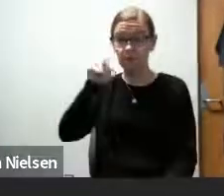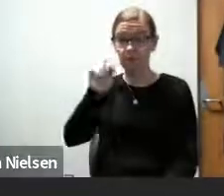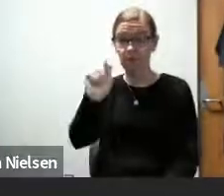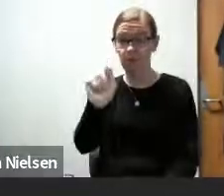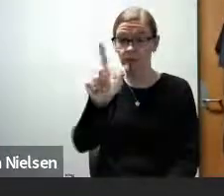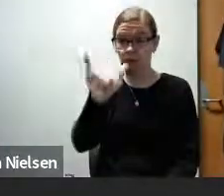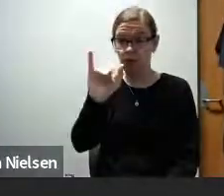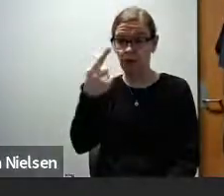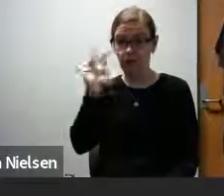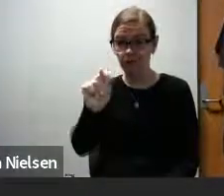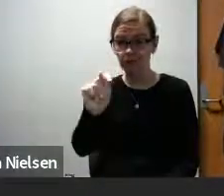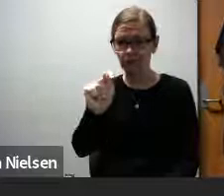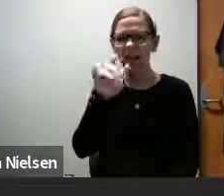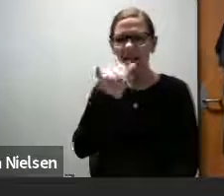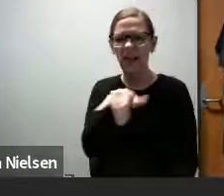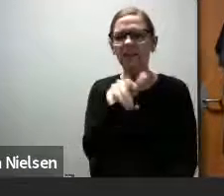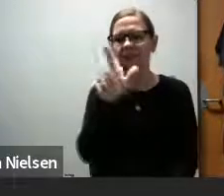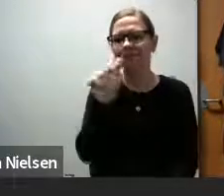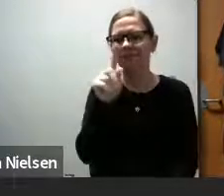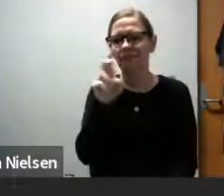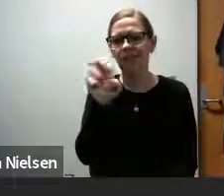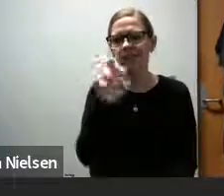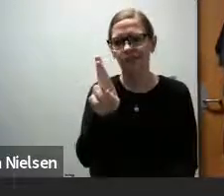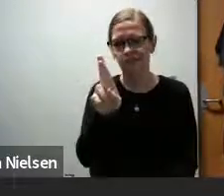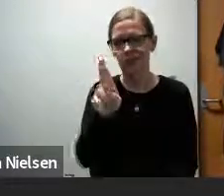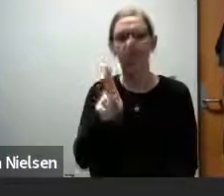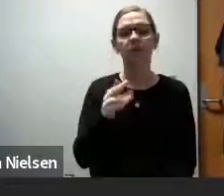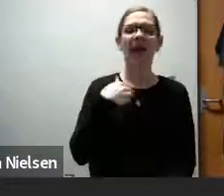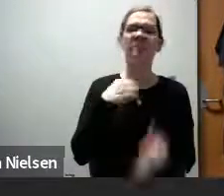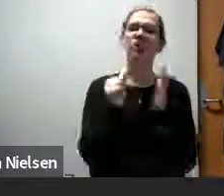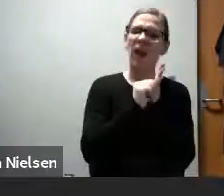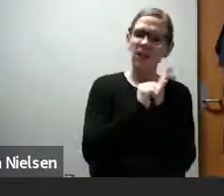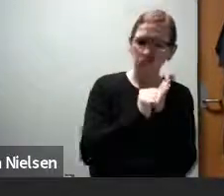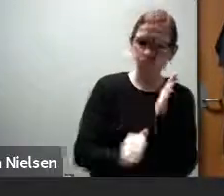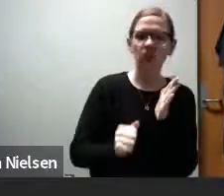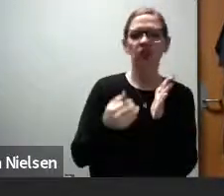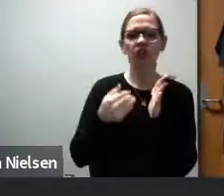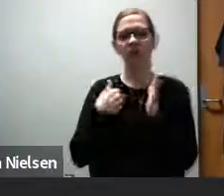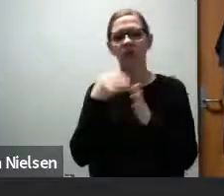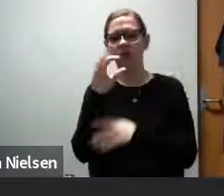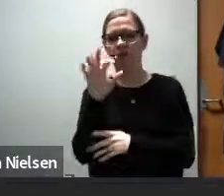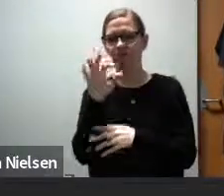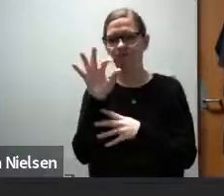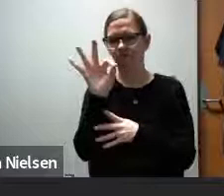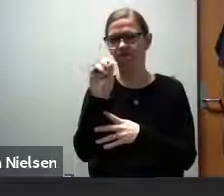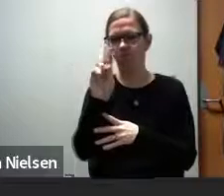That you can use. Of course, you have your eraser. Your format gives you all different kinds of colors to use for annotation.